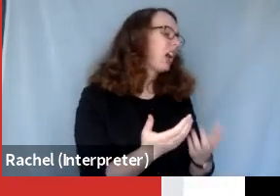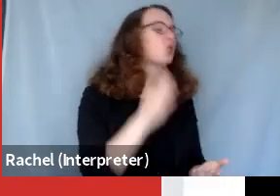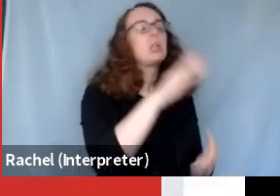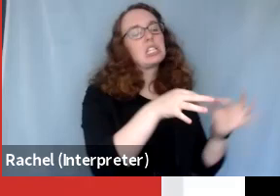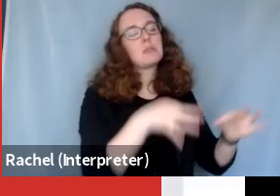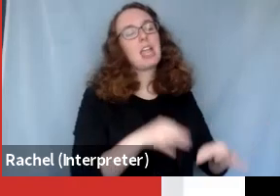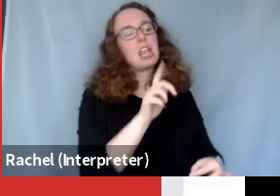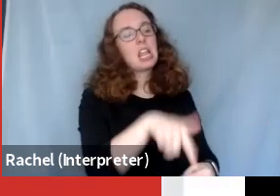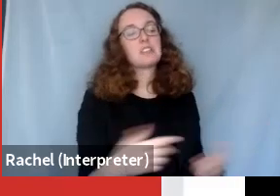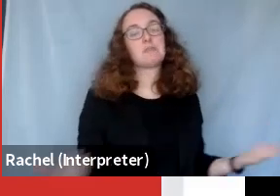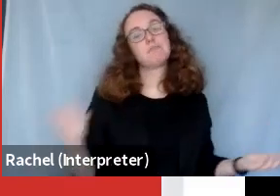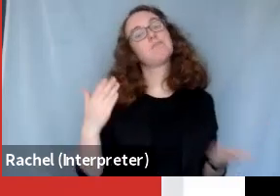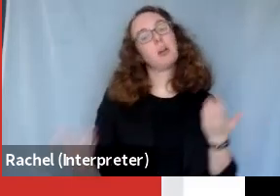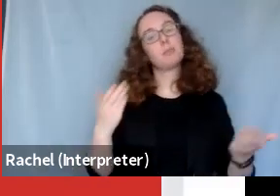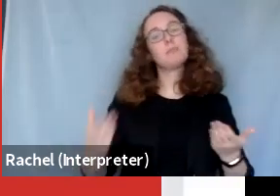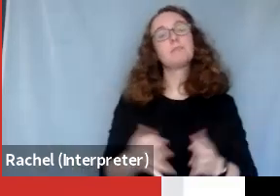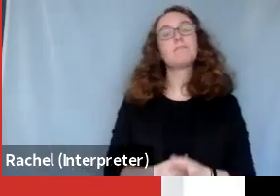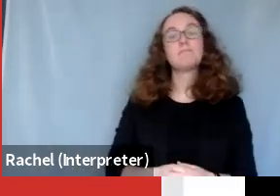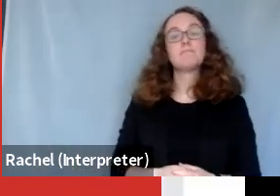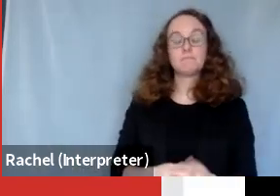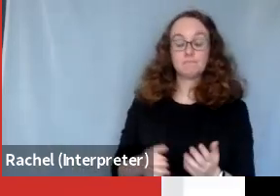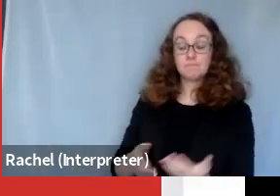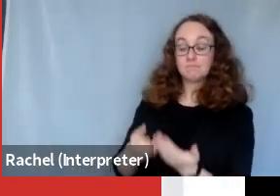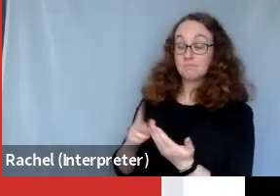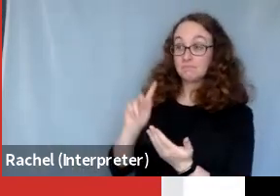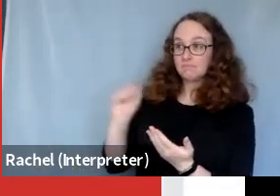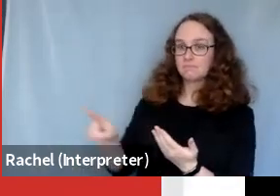Okay we have Joseph, from the bookstore do you guys sell Fresno City t-shirts?